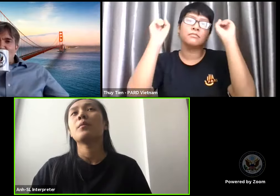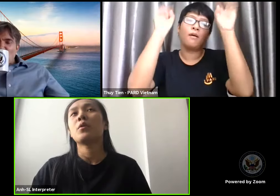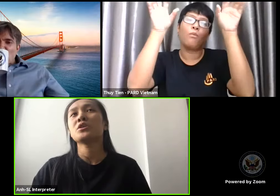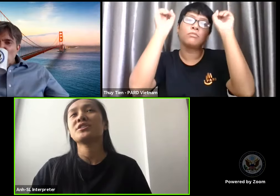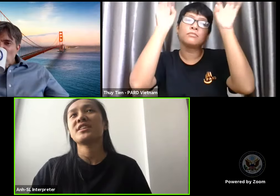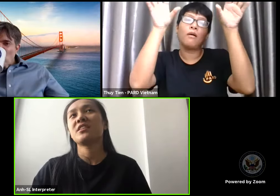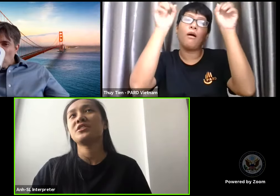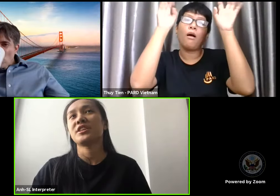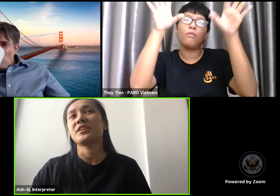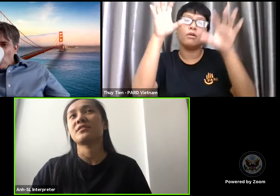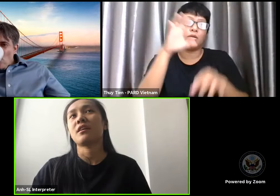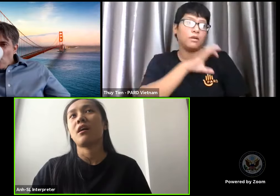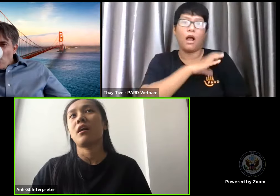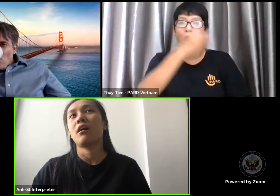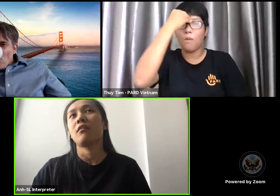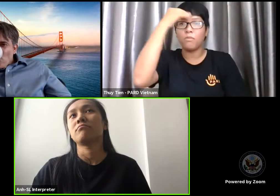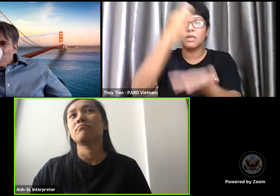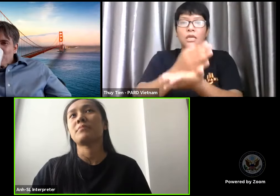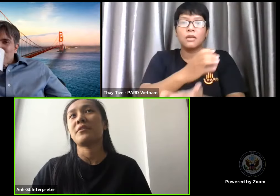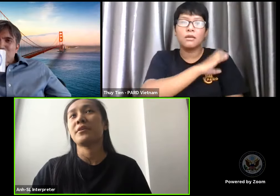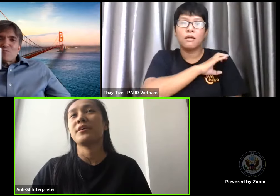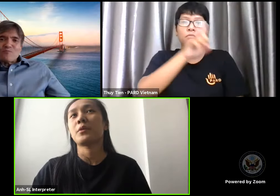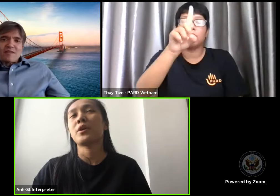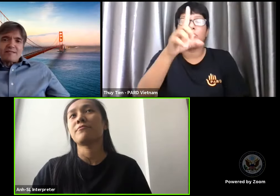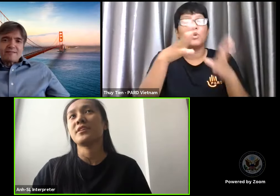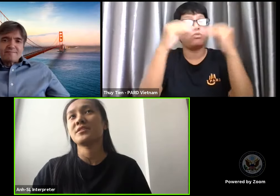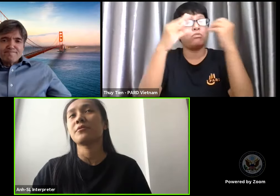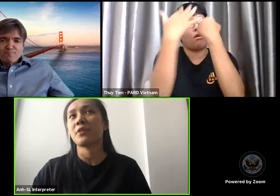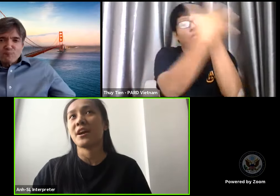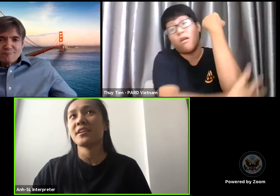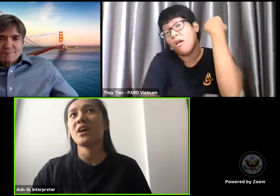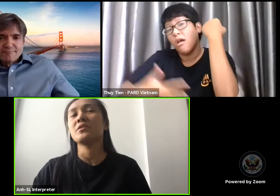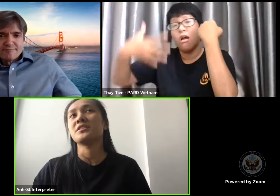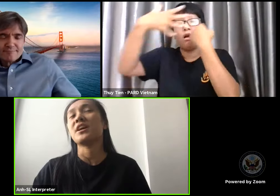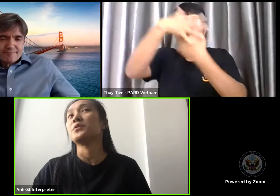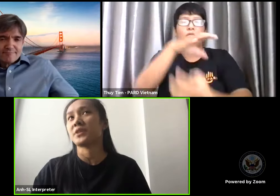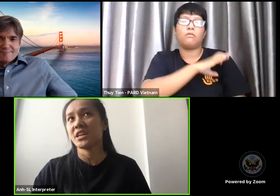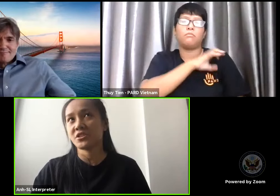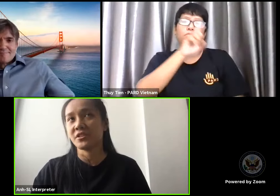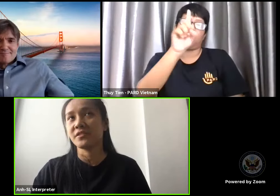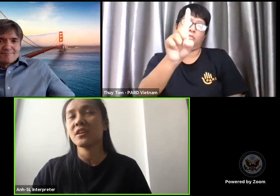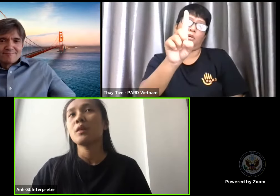the most challenging barrier that we are facing right now is education,